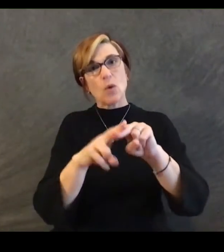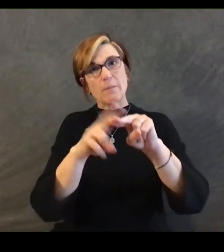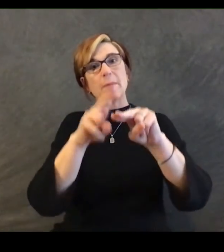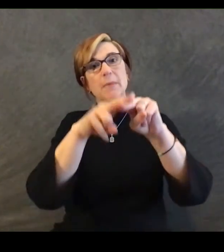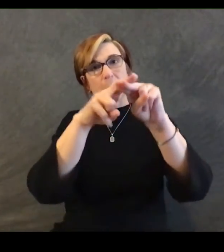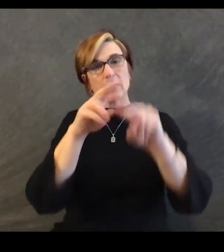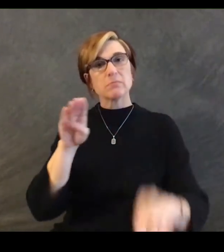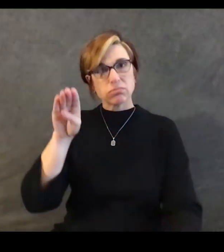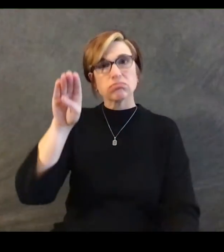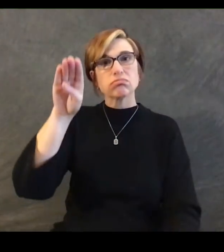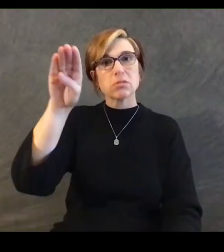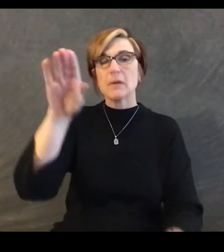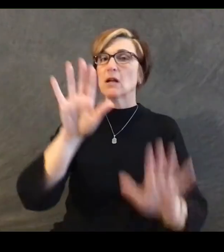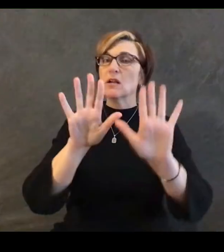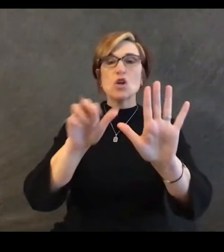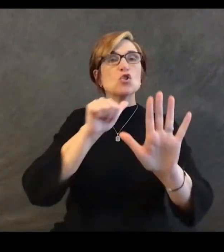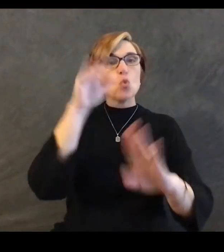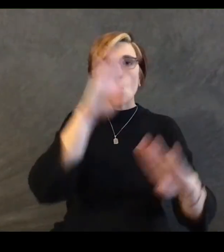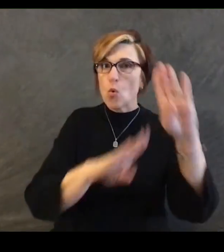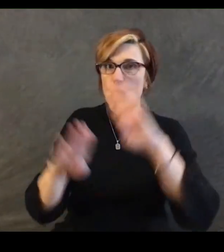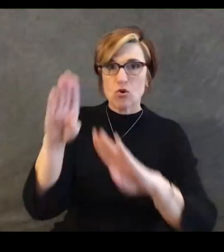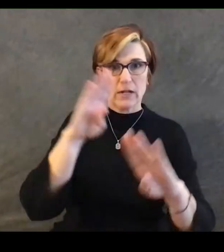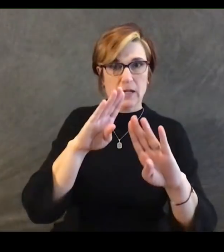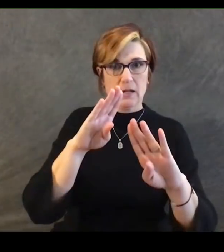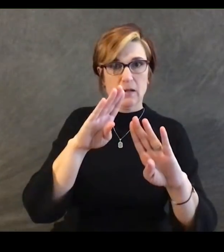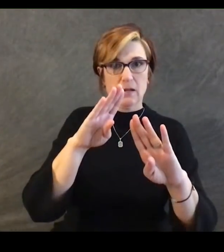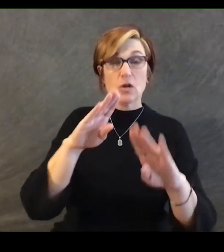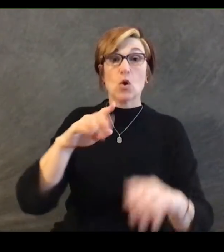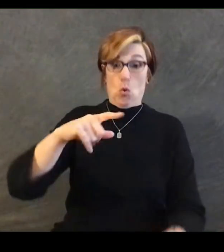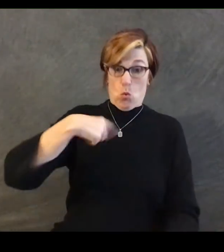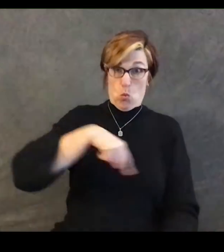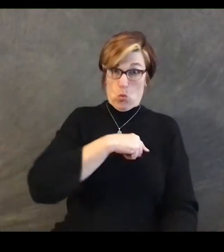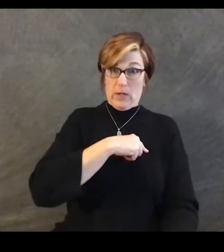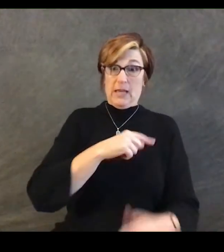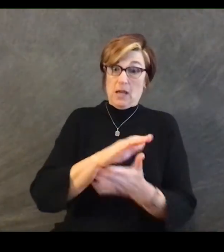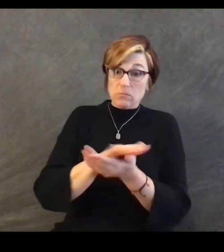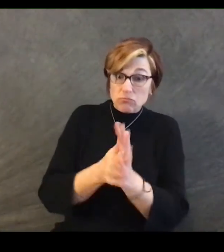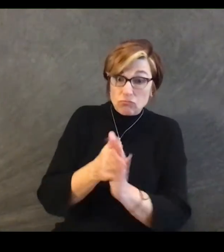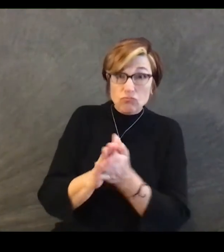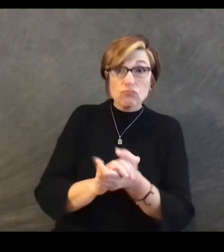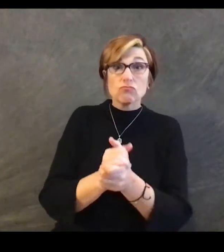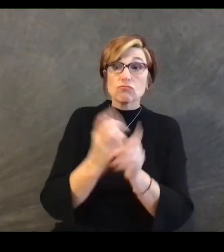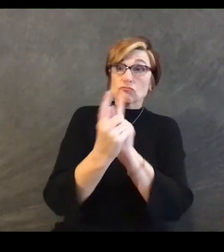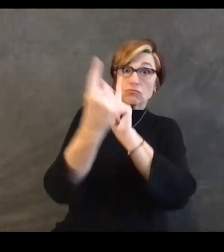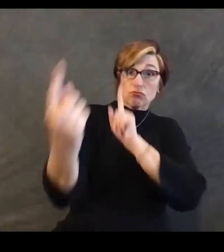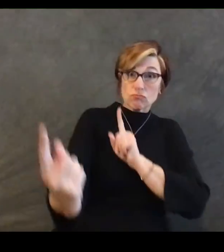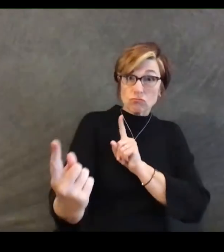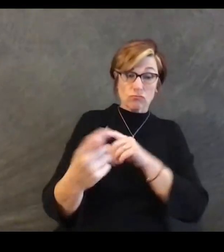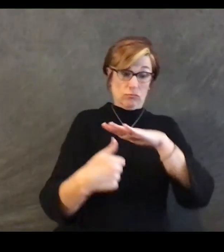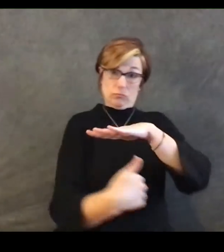that because the mitigation is actually working and will work the slide that dr.